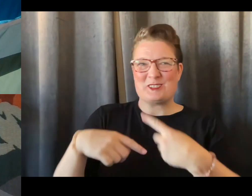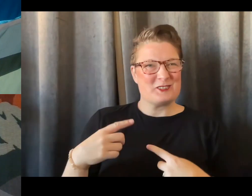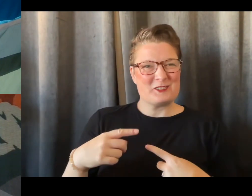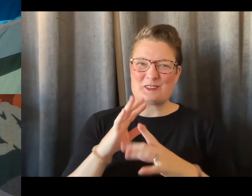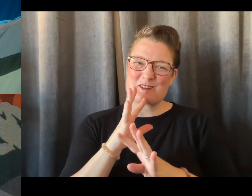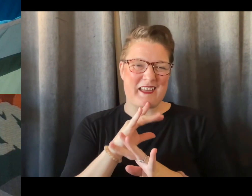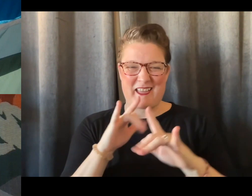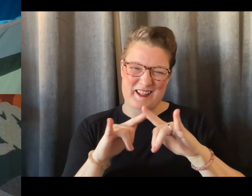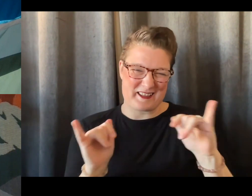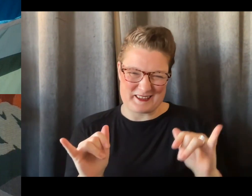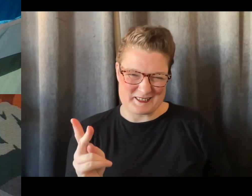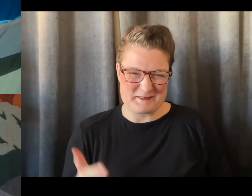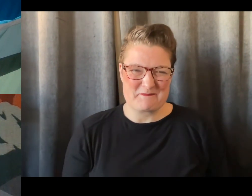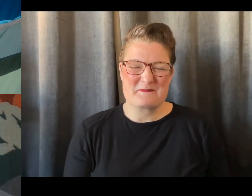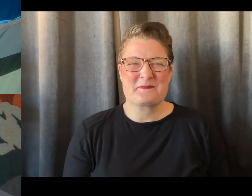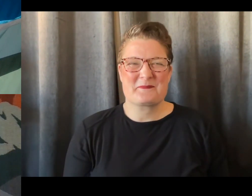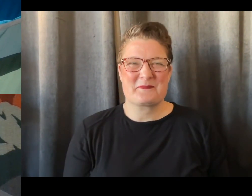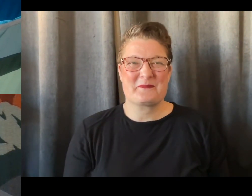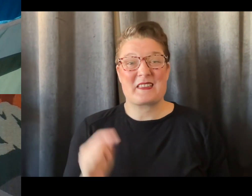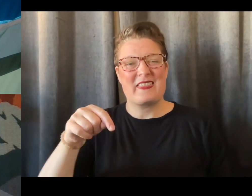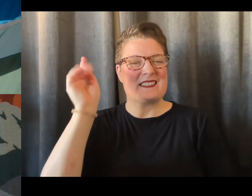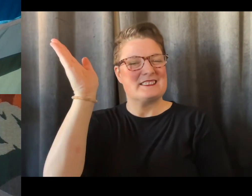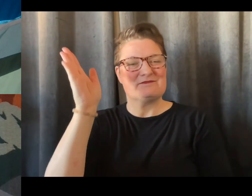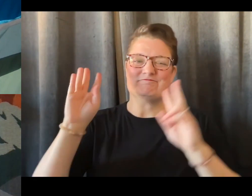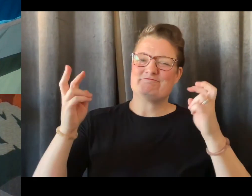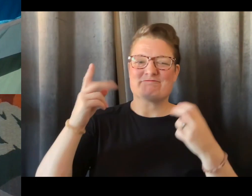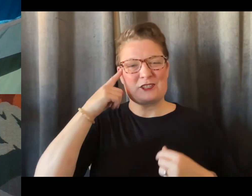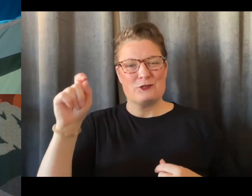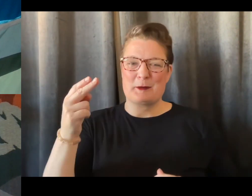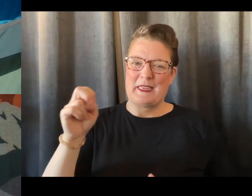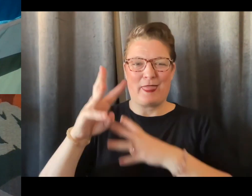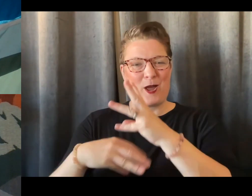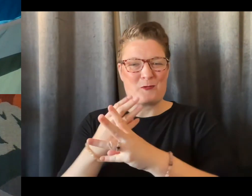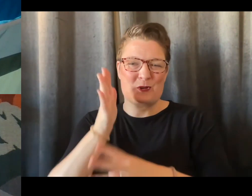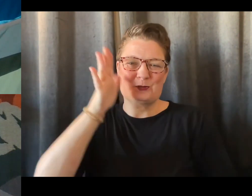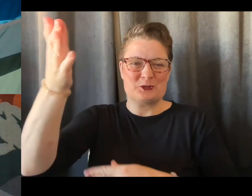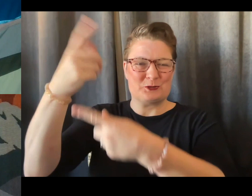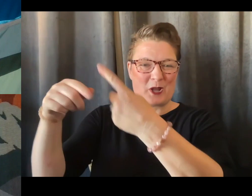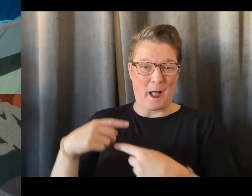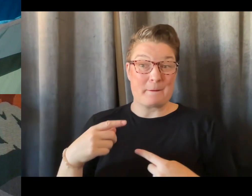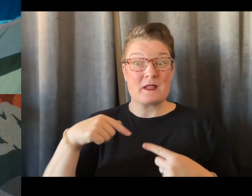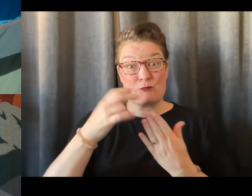Rebekah and Nomy: to Come. This is Dreaming the World to Come, a project where we re-imagine time and